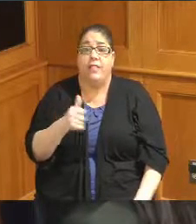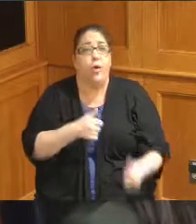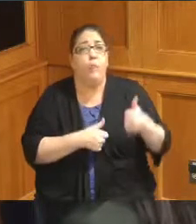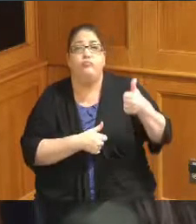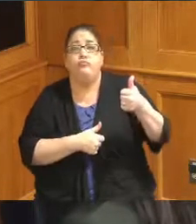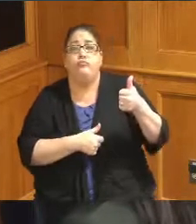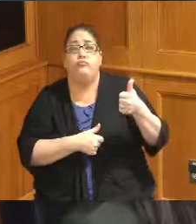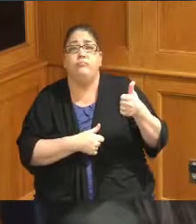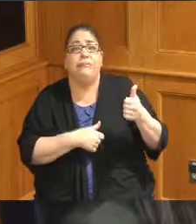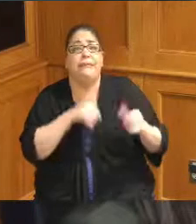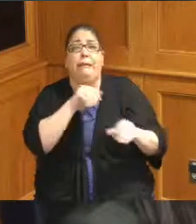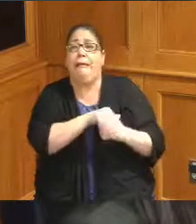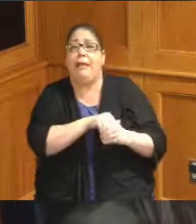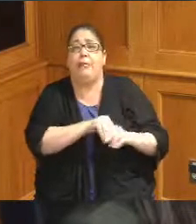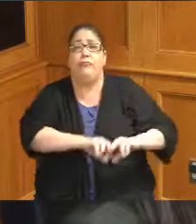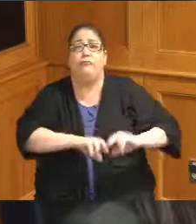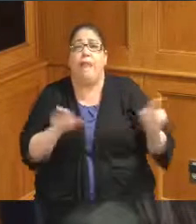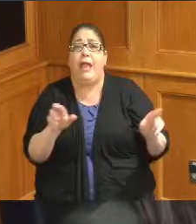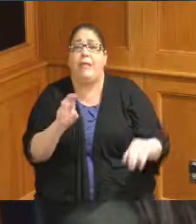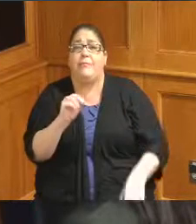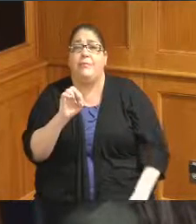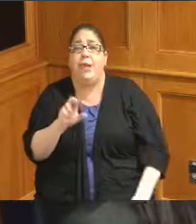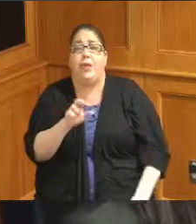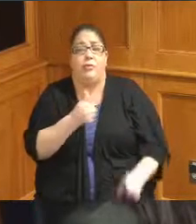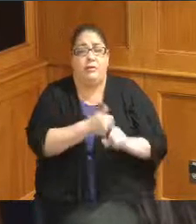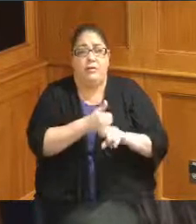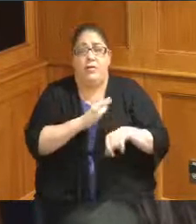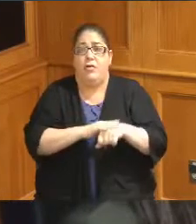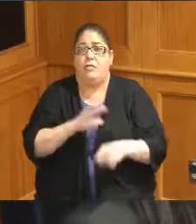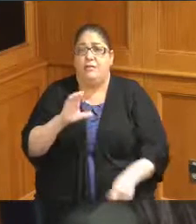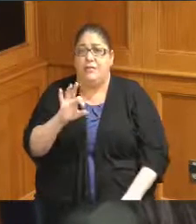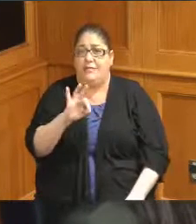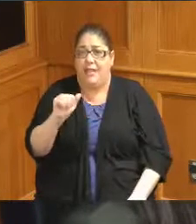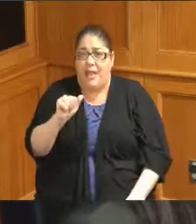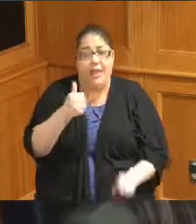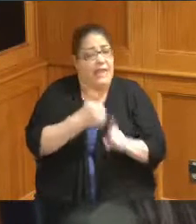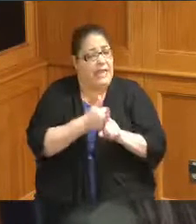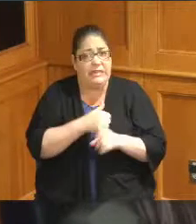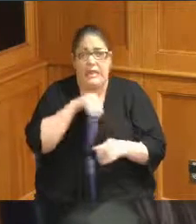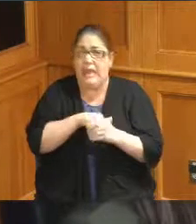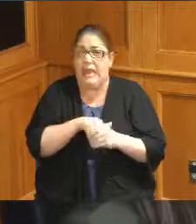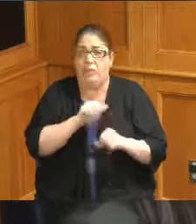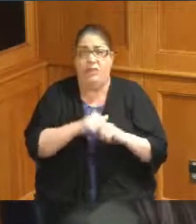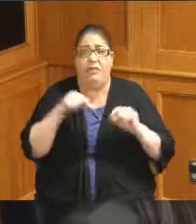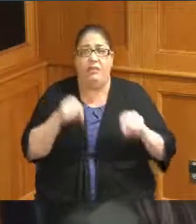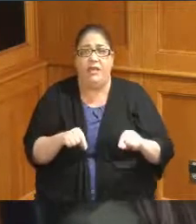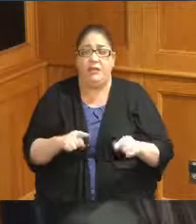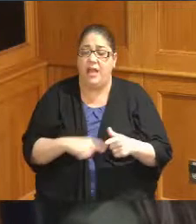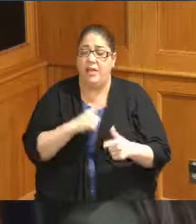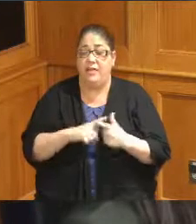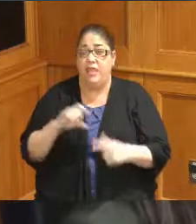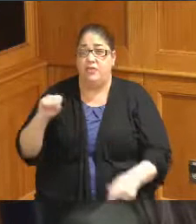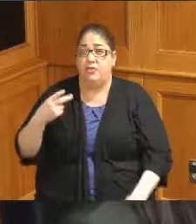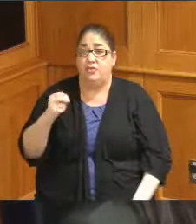they said he the Mayor is on the CFA and he is in and then for me to have the servo Mayor not